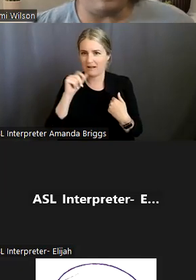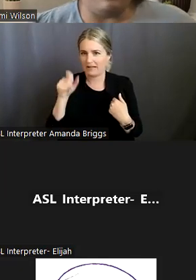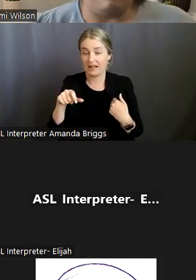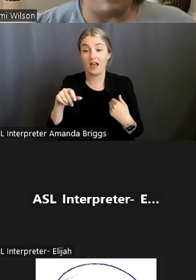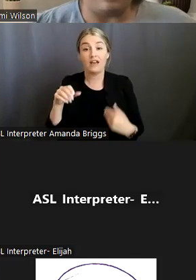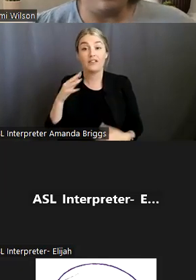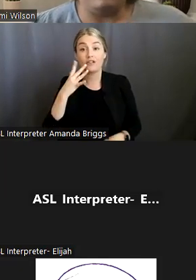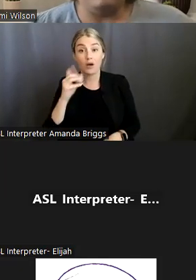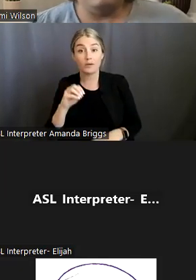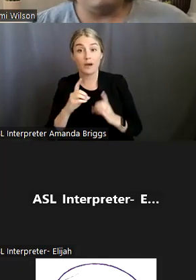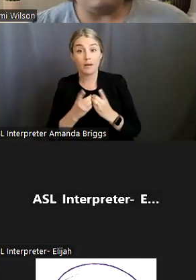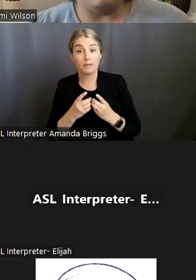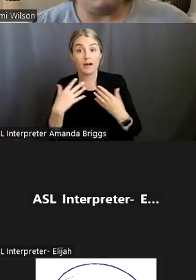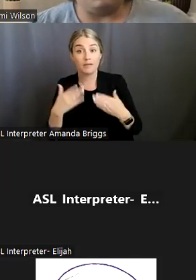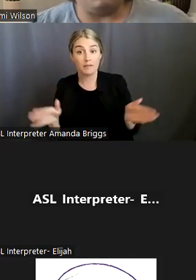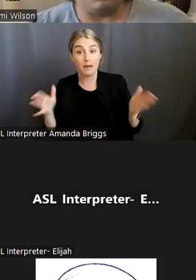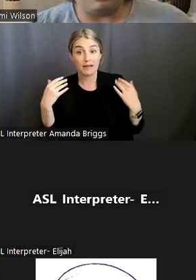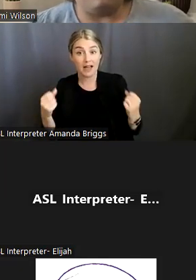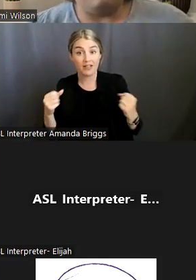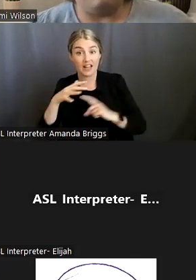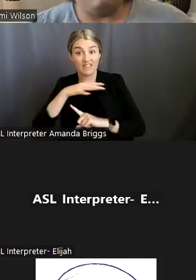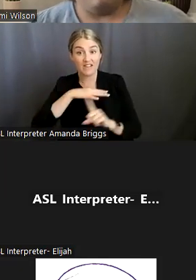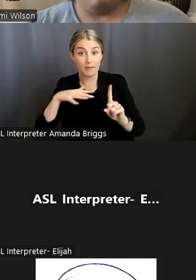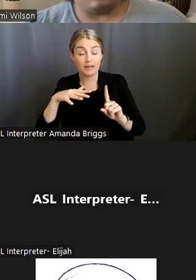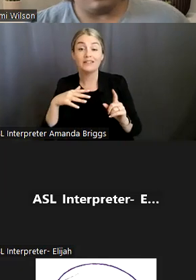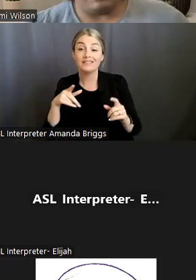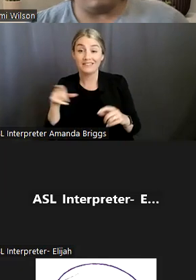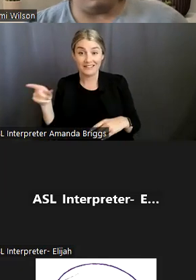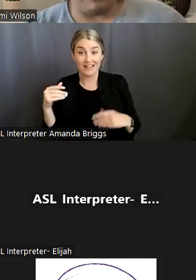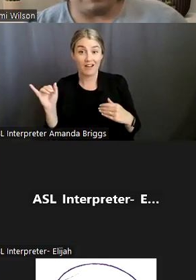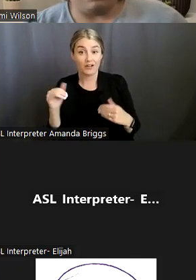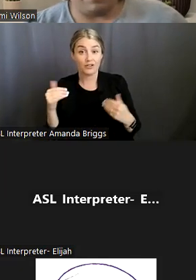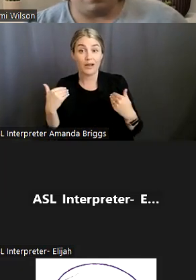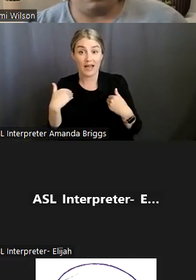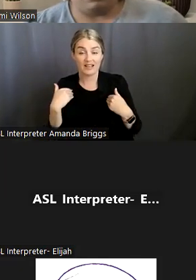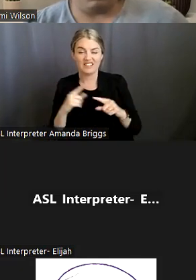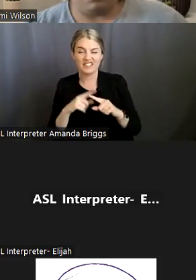Health and Environment also has ways for you to access